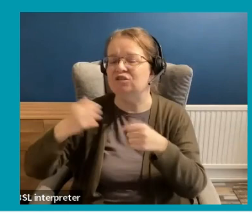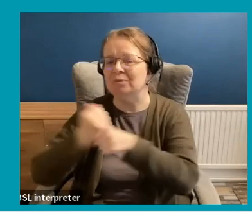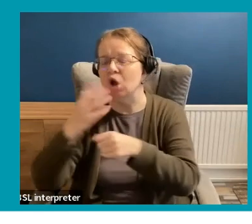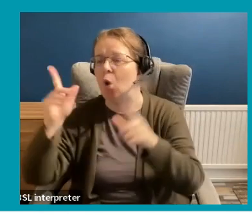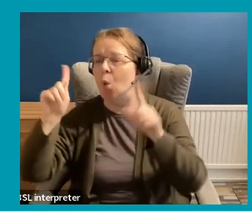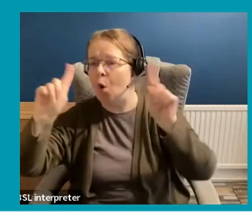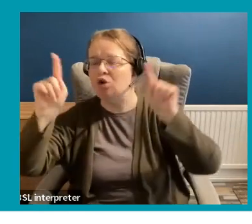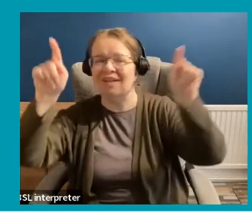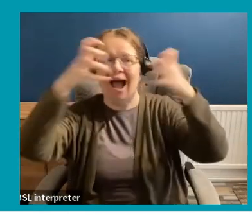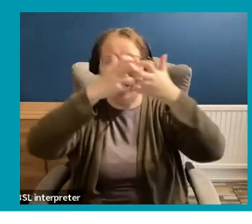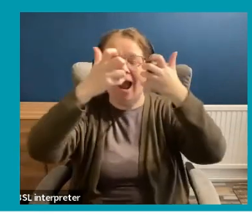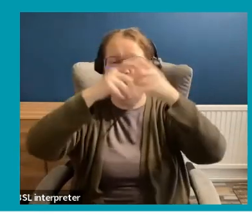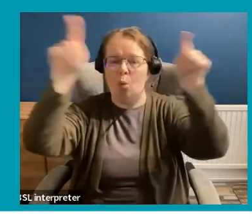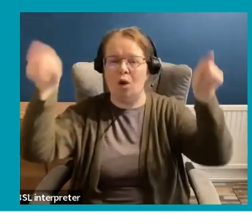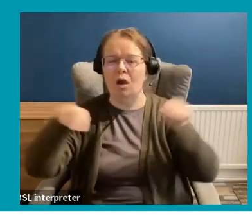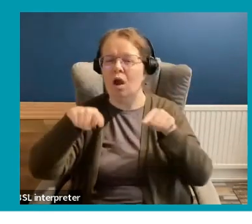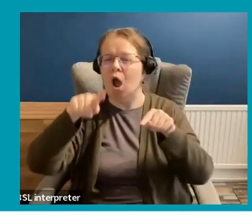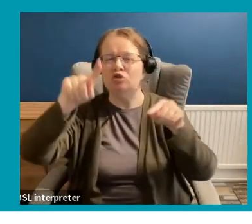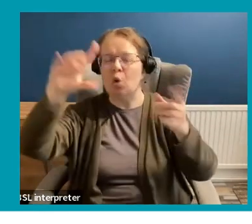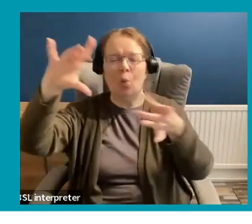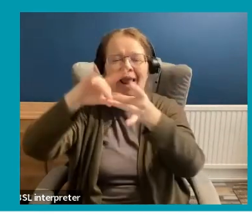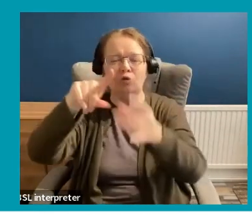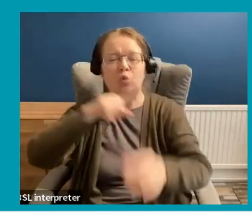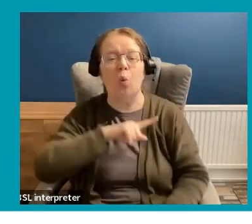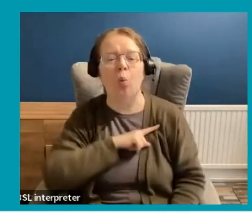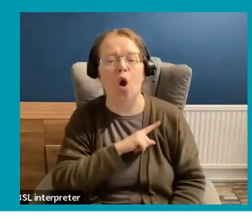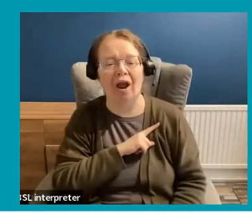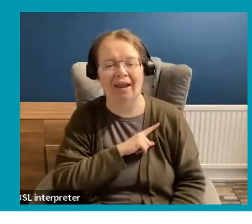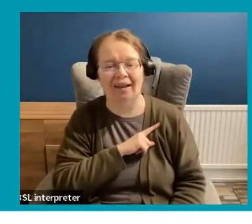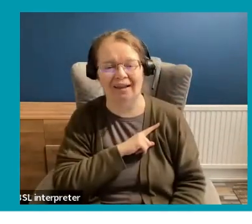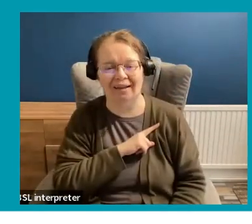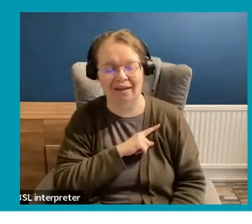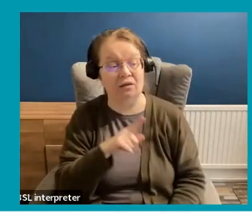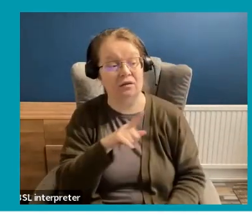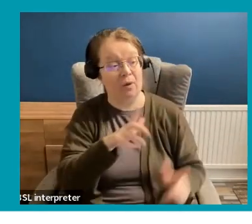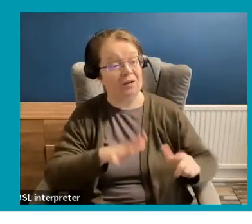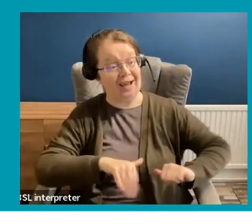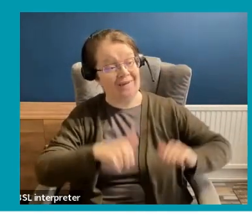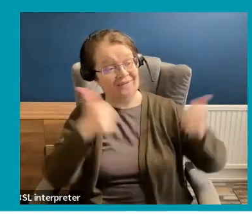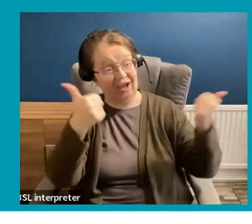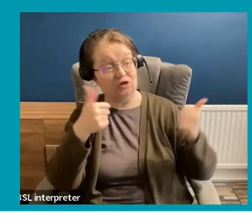And then they don't connect with the why but the most effective organizations connect with EY first.